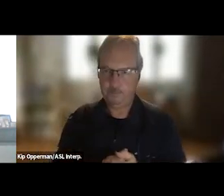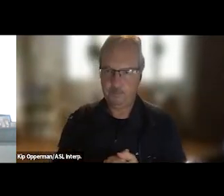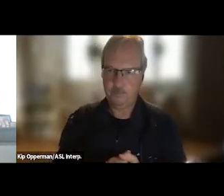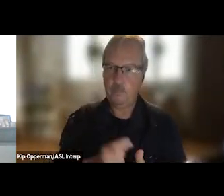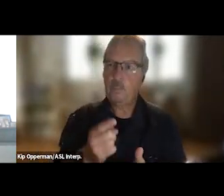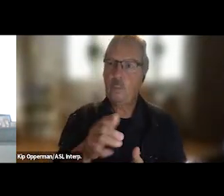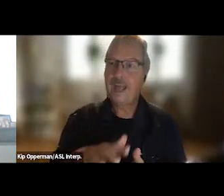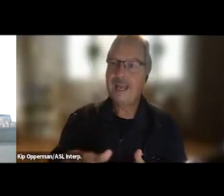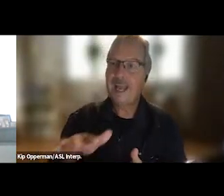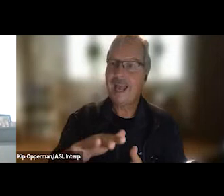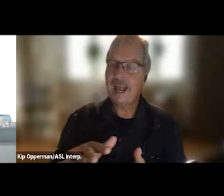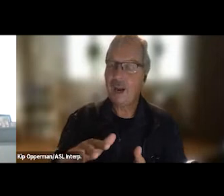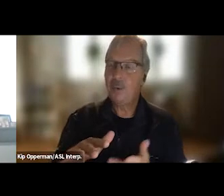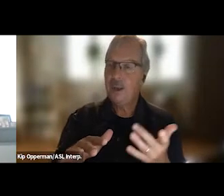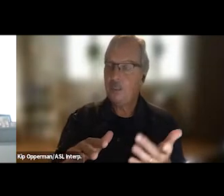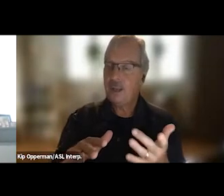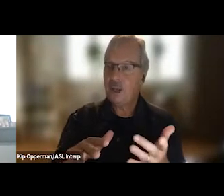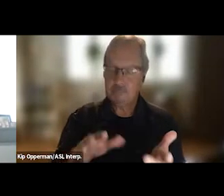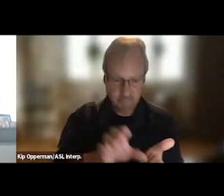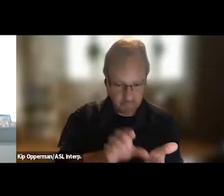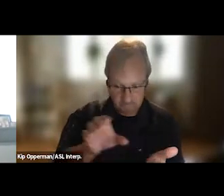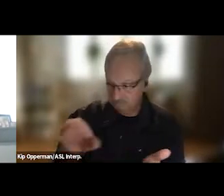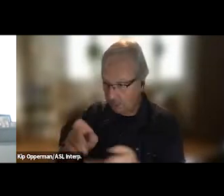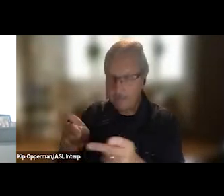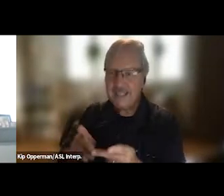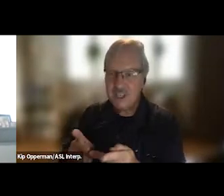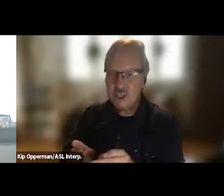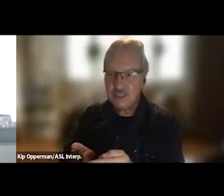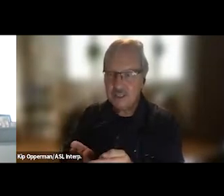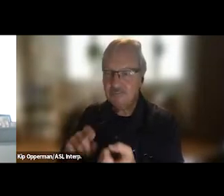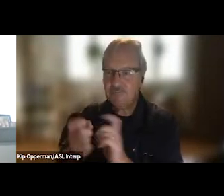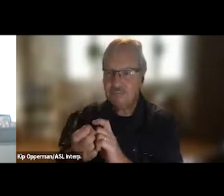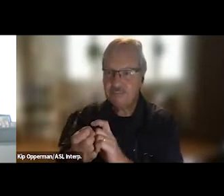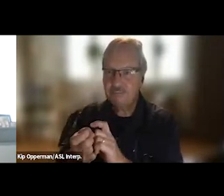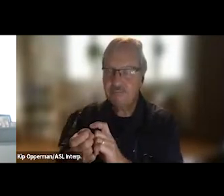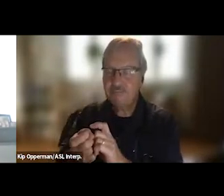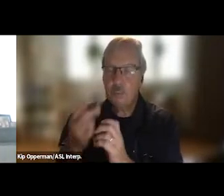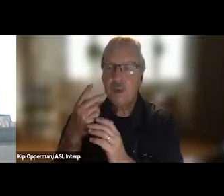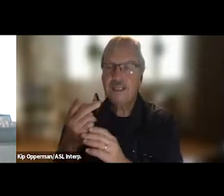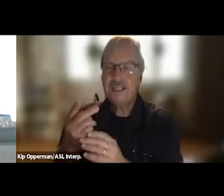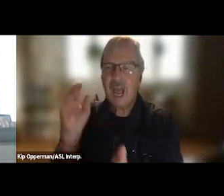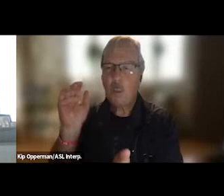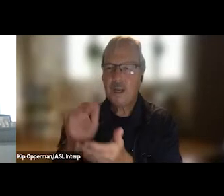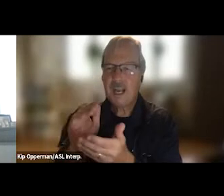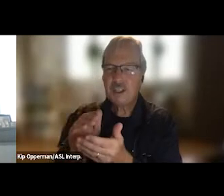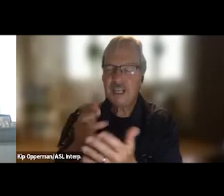why we were able to reallocate these positions is that we did see a reduction in our jail population